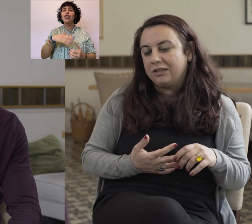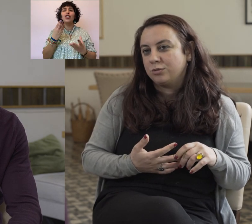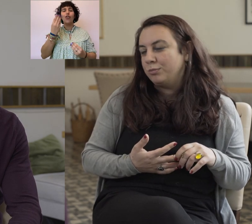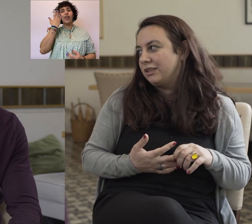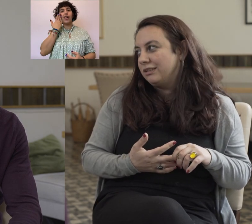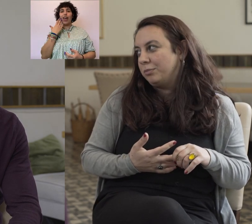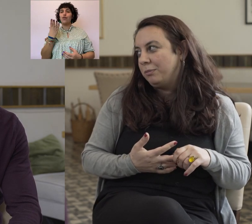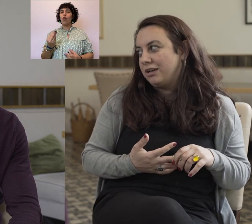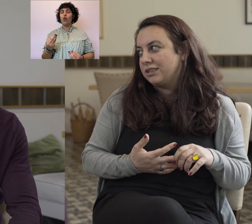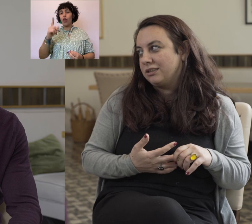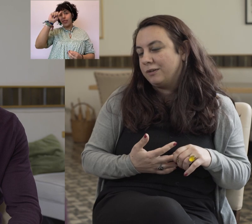To know that you are not alone.